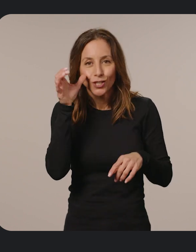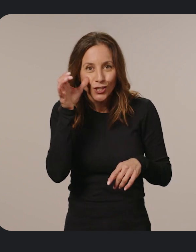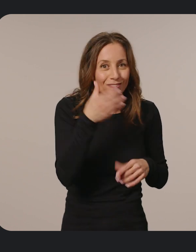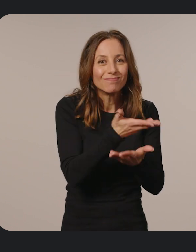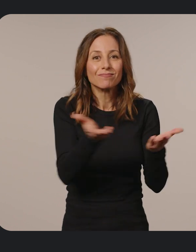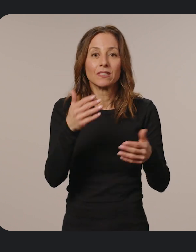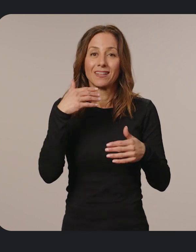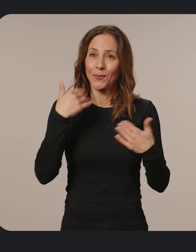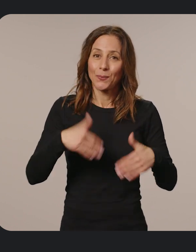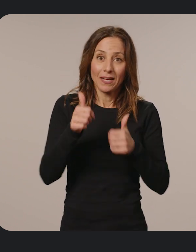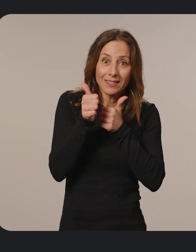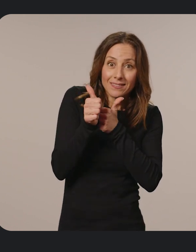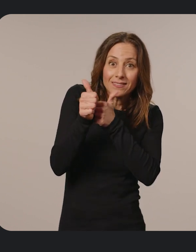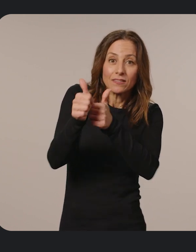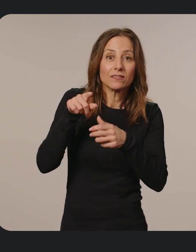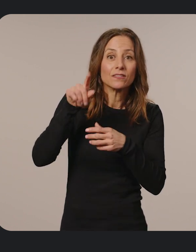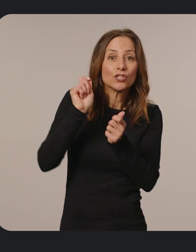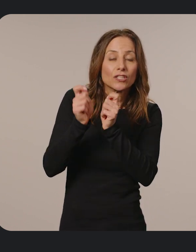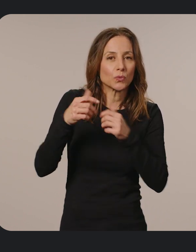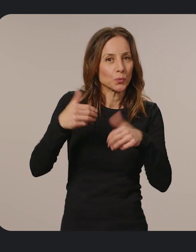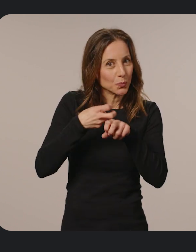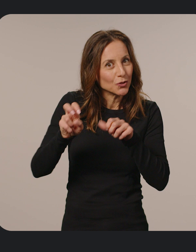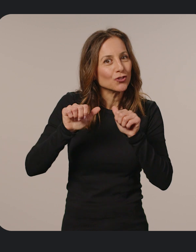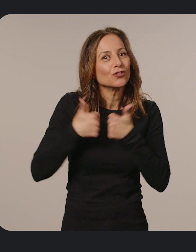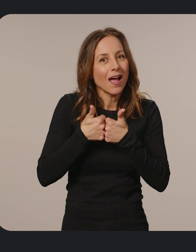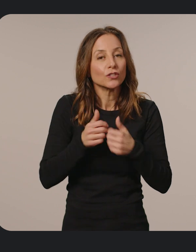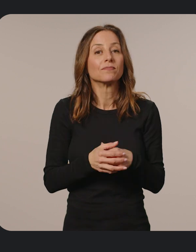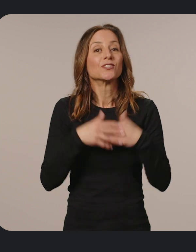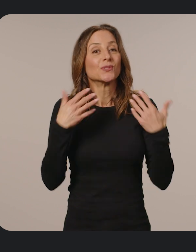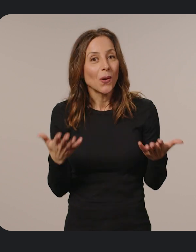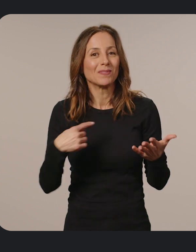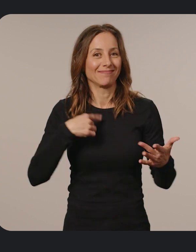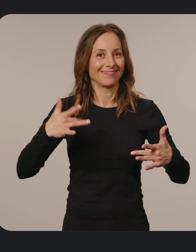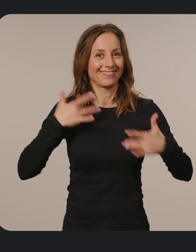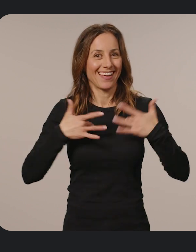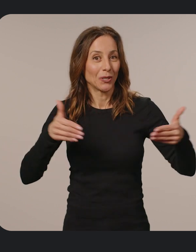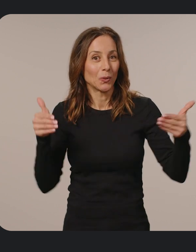But we have heard from you that keeping up on top of all of these changes can be a challenge.